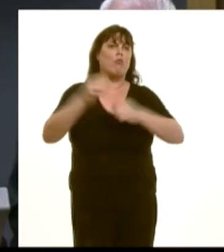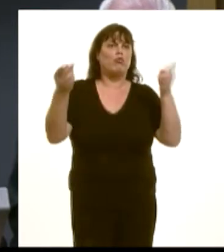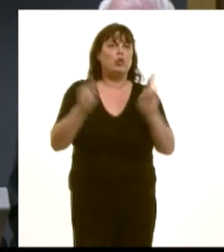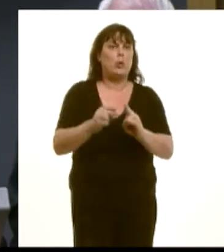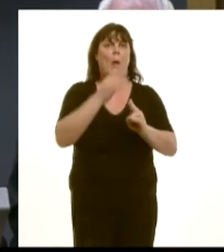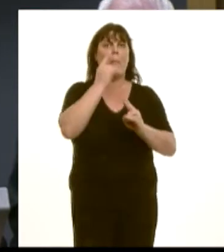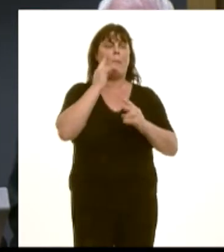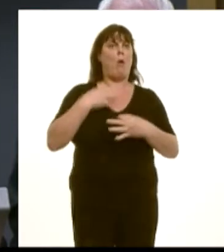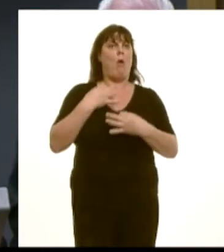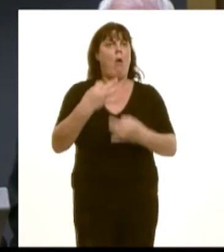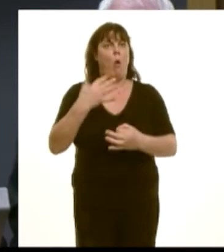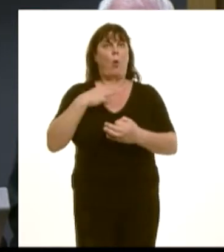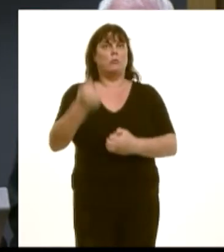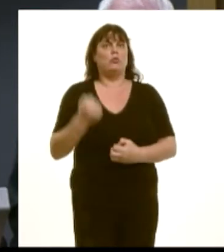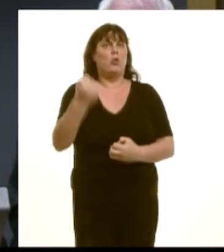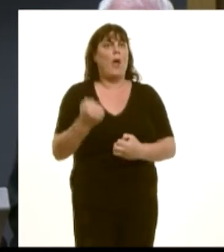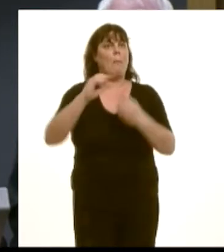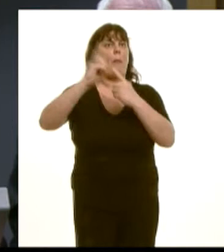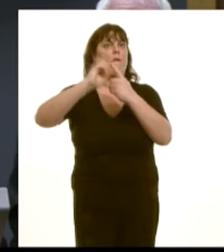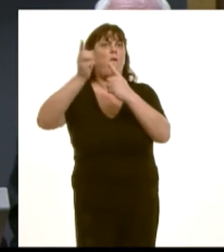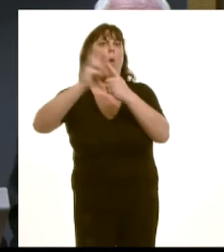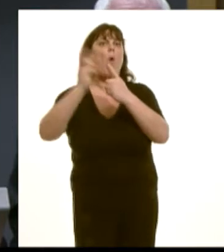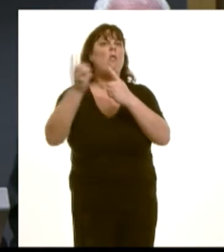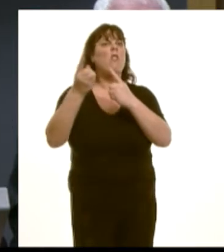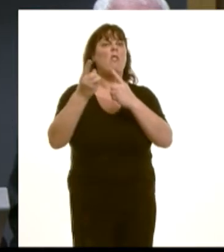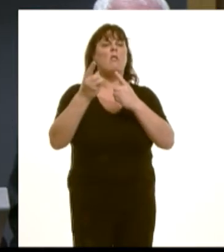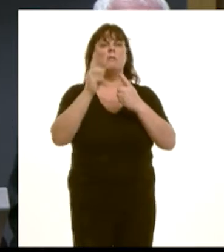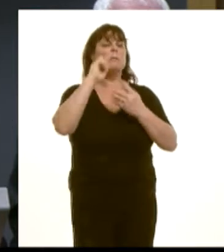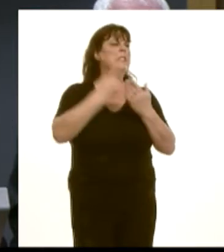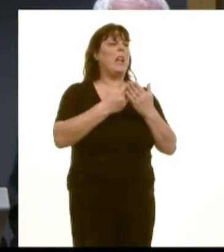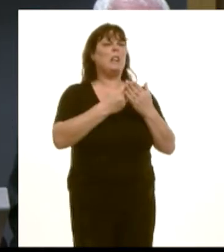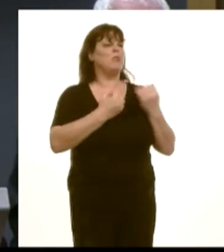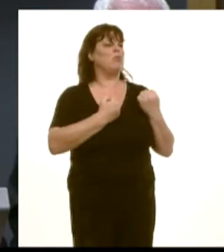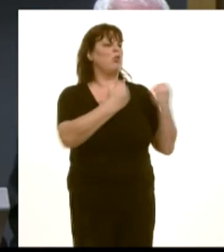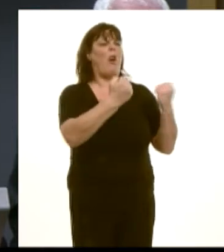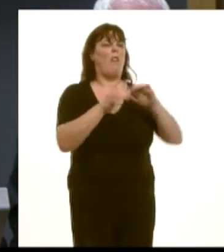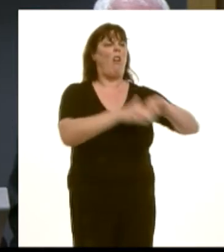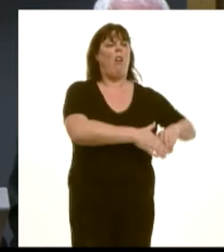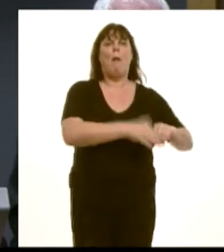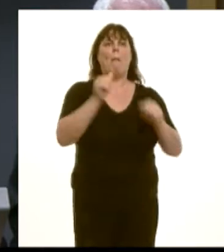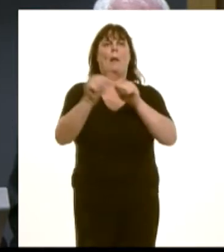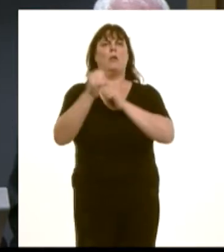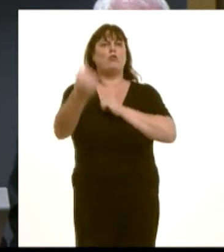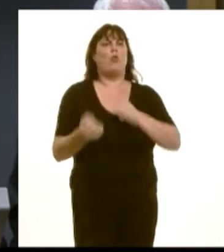to use the rail network rather than the road. However, we need to see some further investment